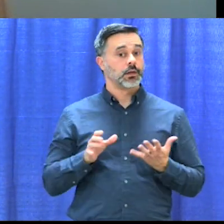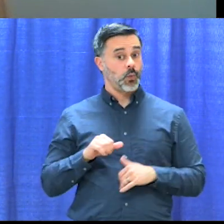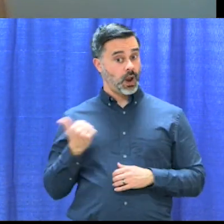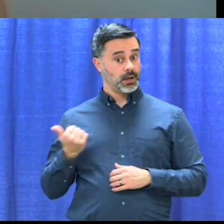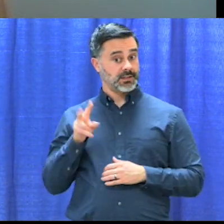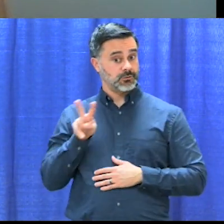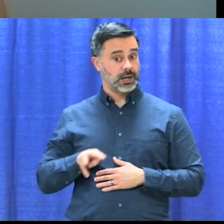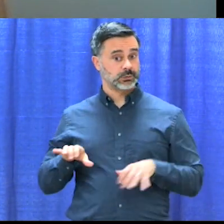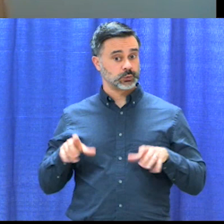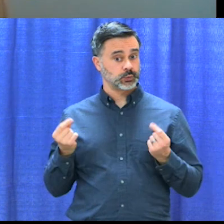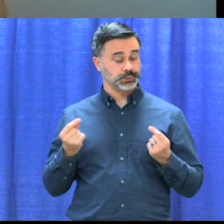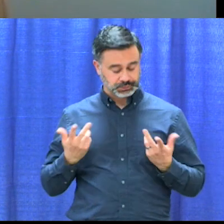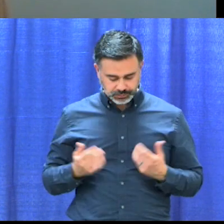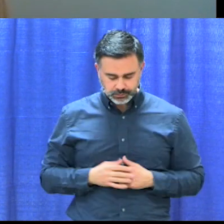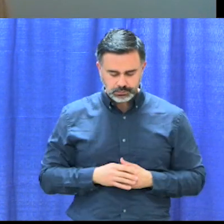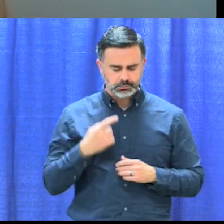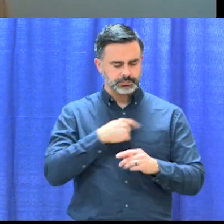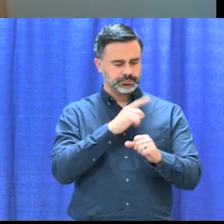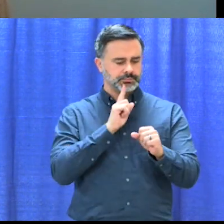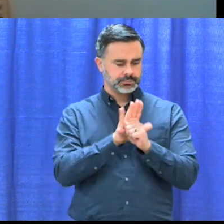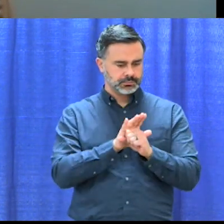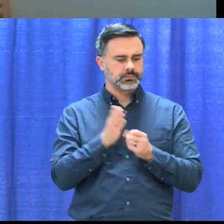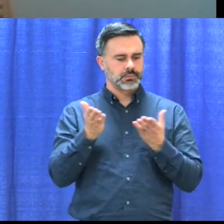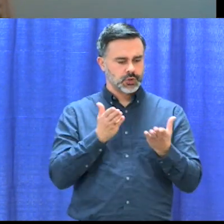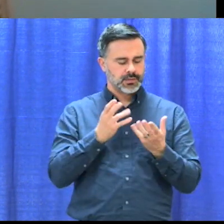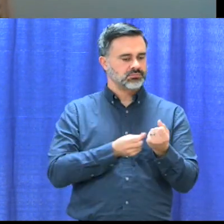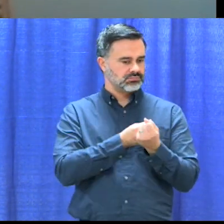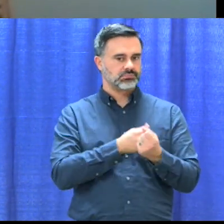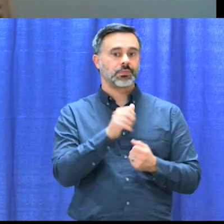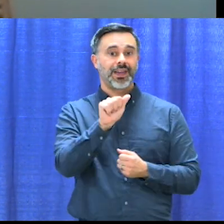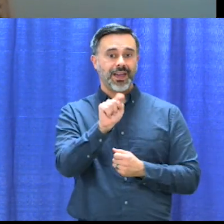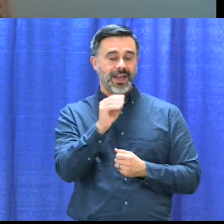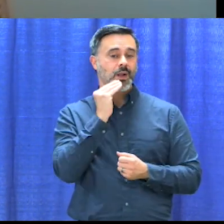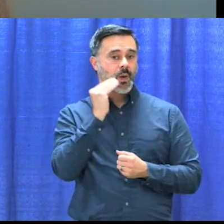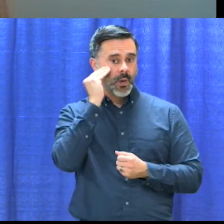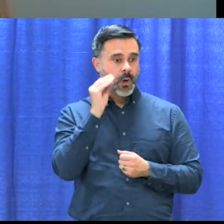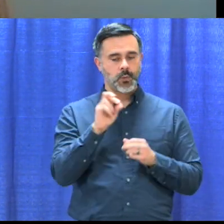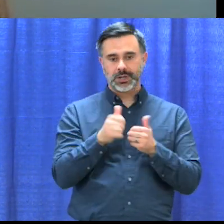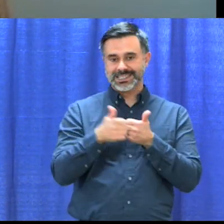So we're committed to serving and assisting at home or distance learning during this crisis.